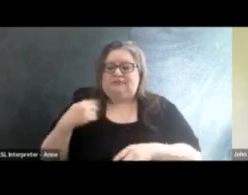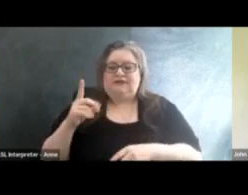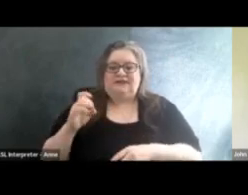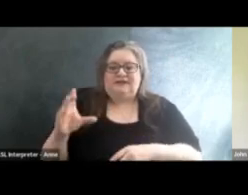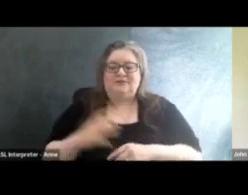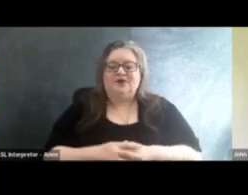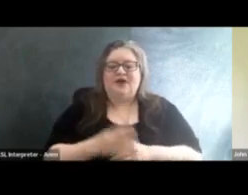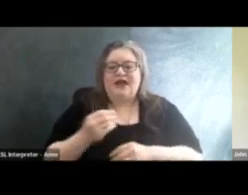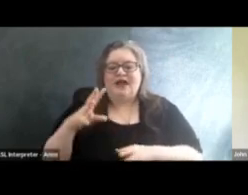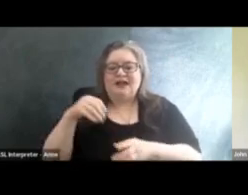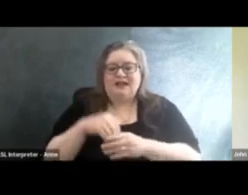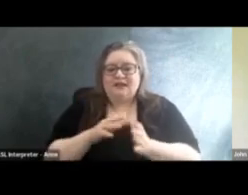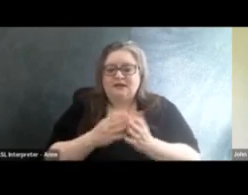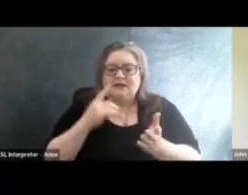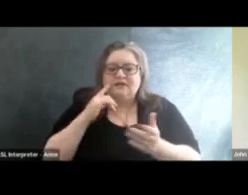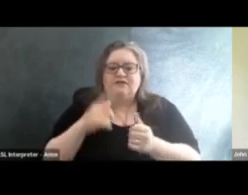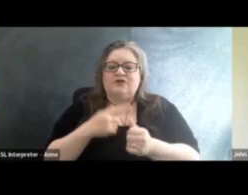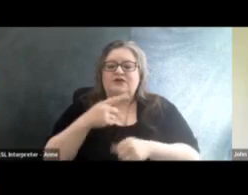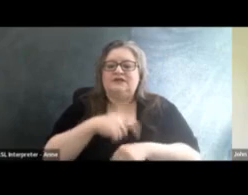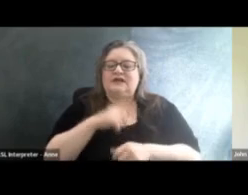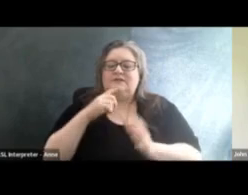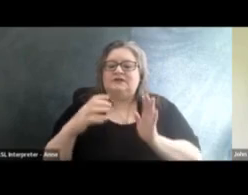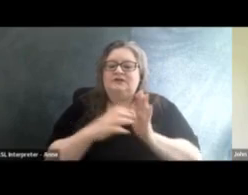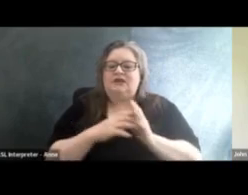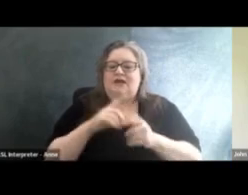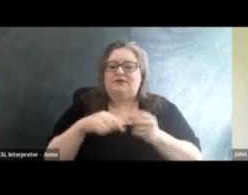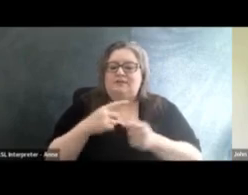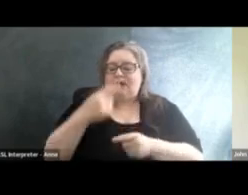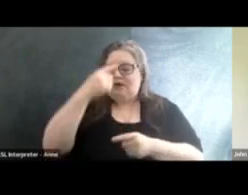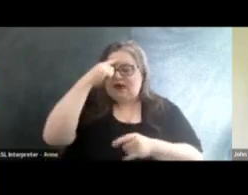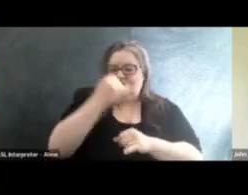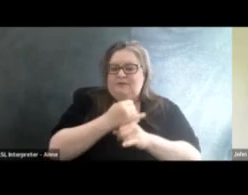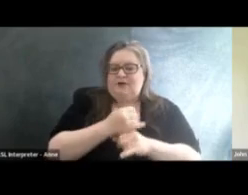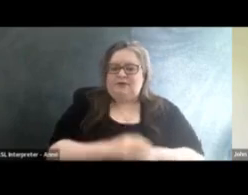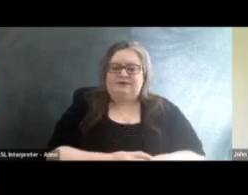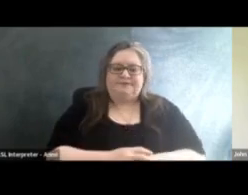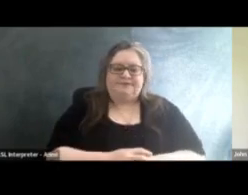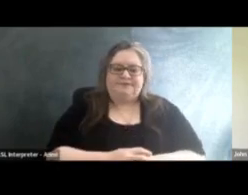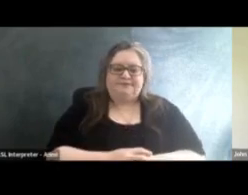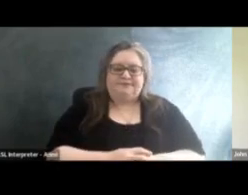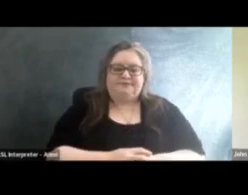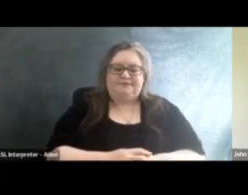the first time, is a chapter on cognitive impairment, and in the